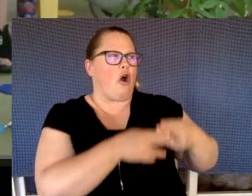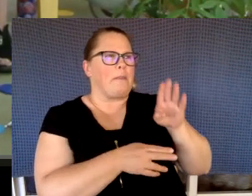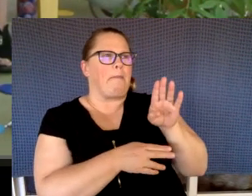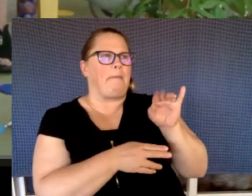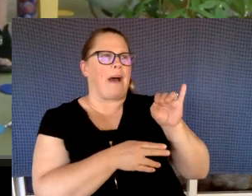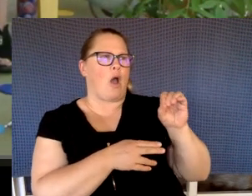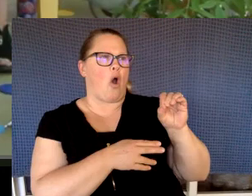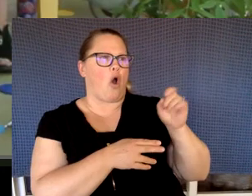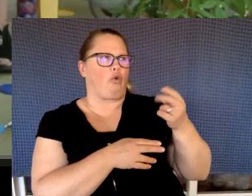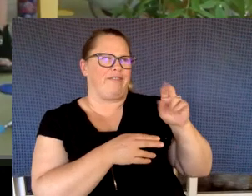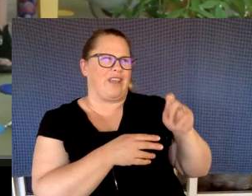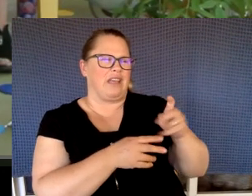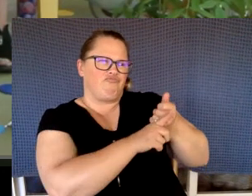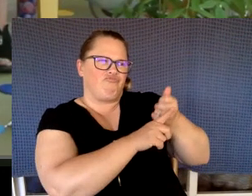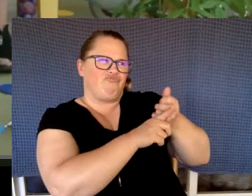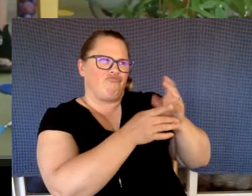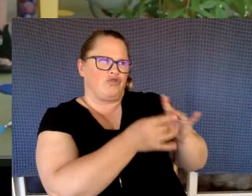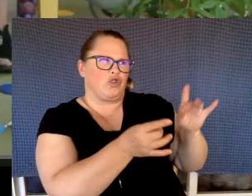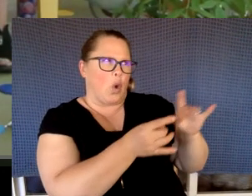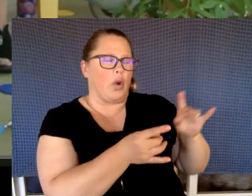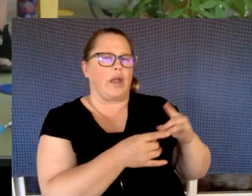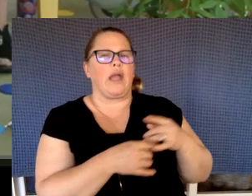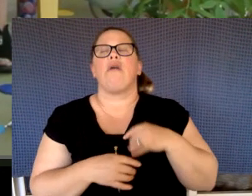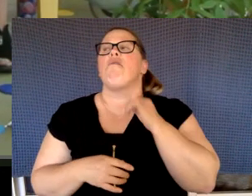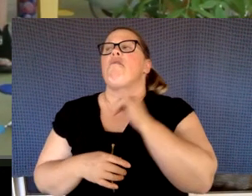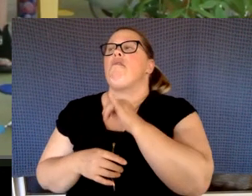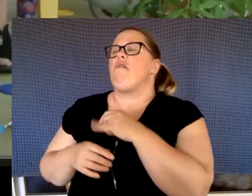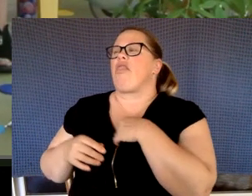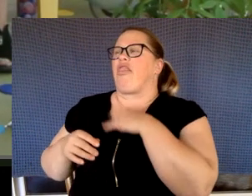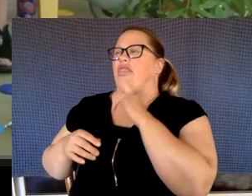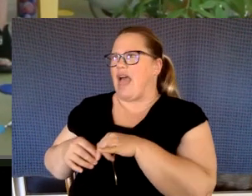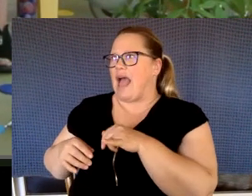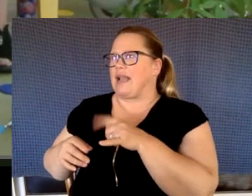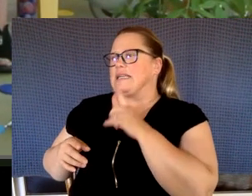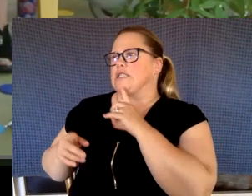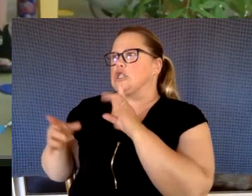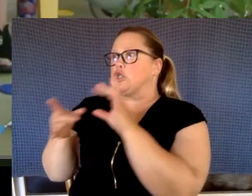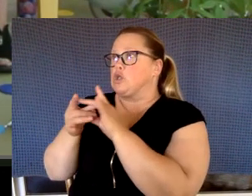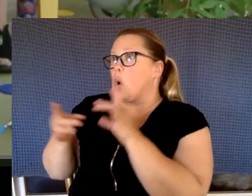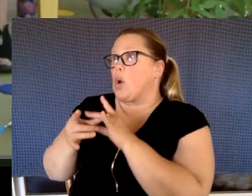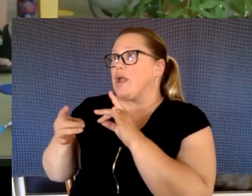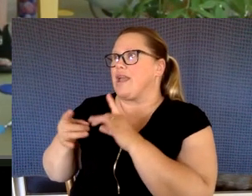have heard the term like science fiction which is made up books that have a